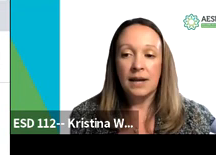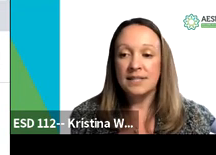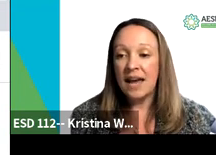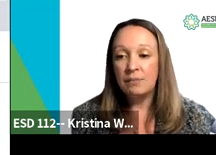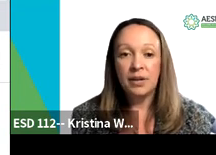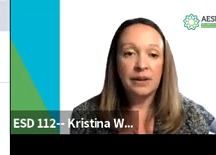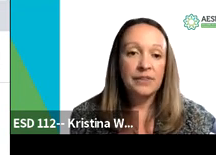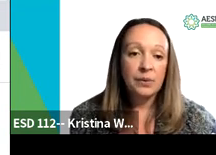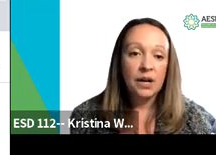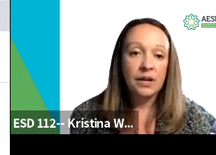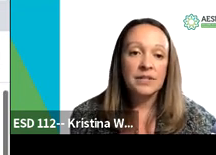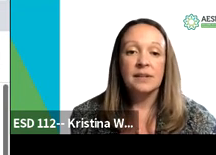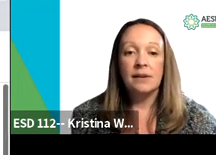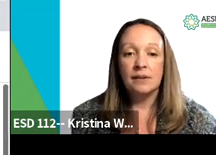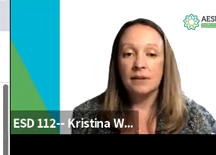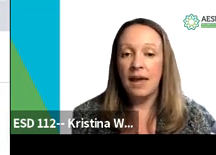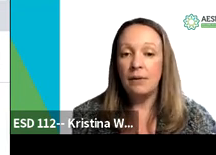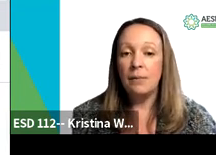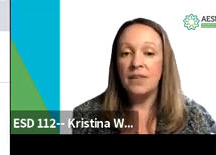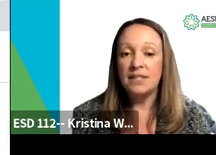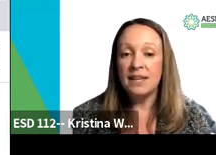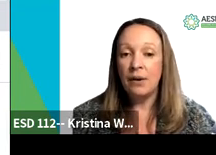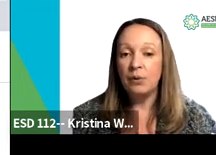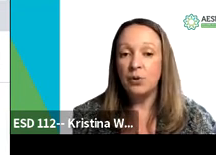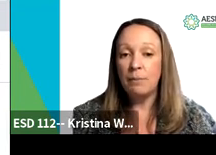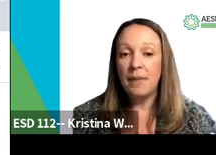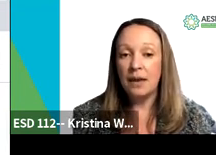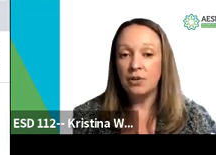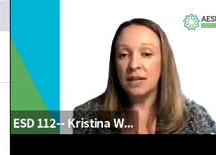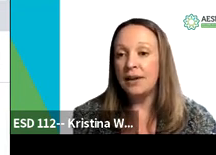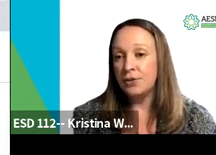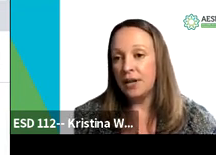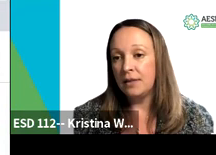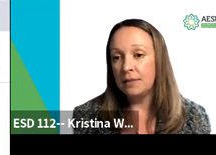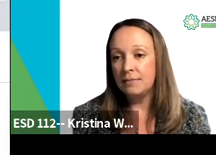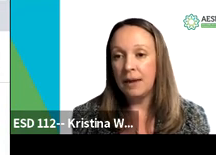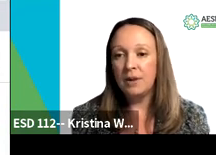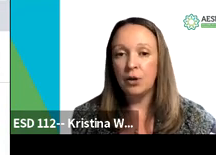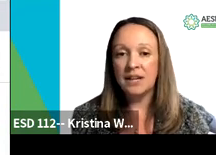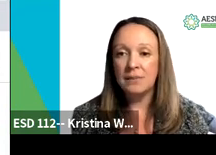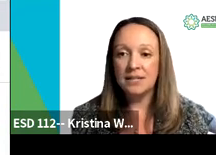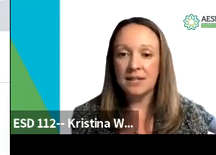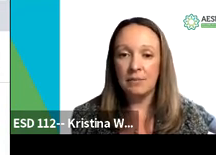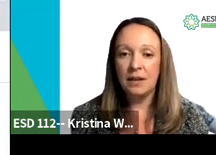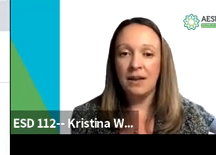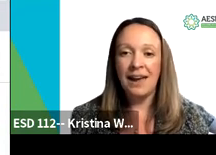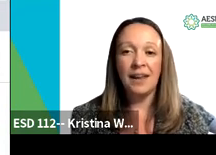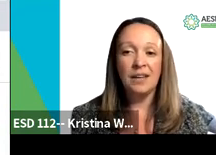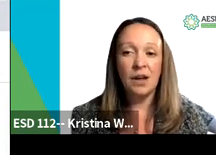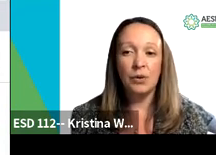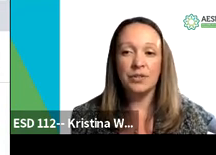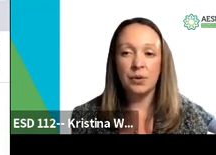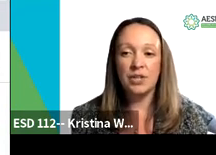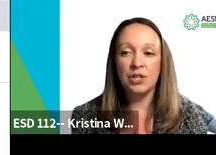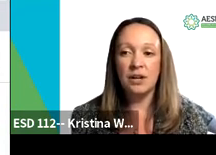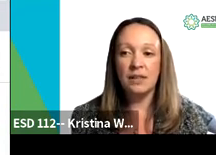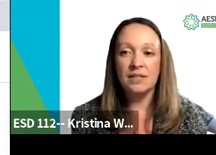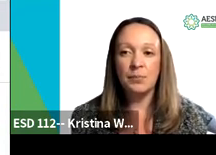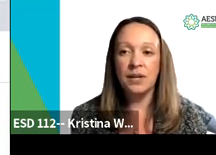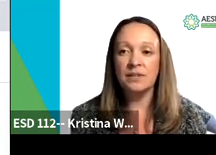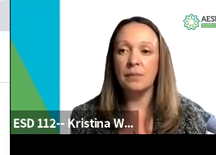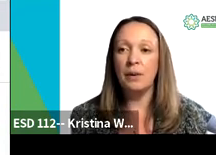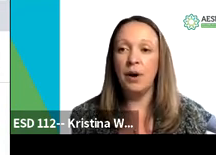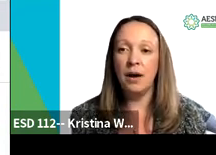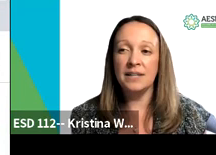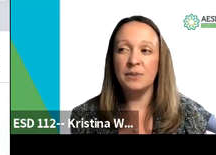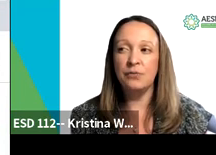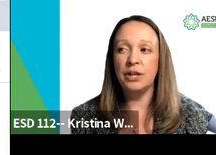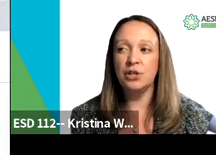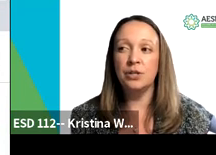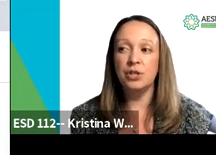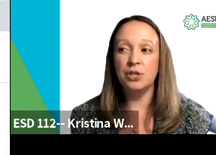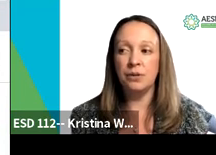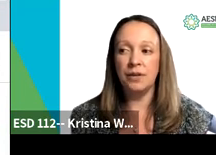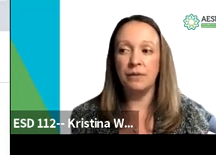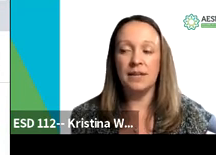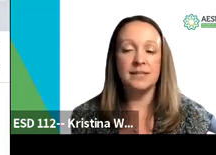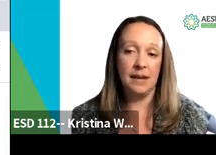ESD 112-- Kristina Wambold: Assign peer reviewers and this is how I would do it manually underneath. I'm going to go back to my assignment, and I know there's a question at this point. So I'm going to pause before I show the student view of the assignment.